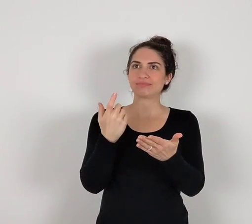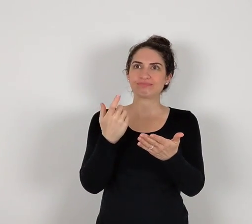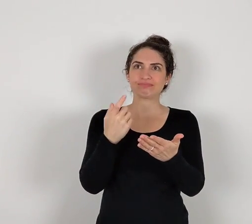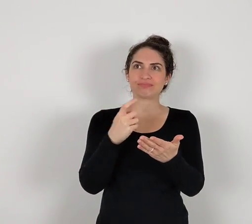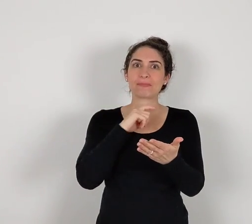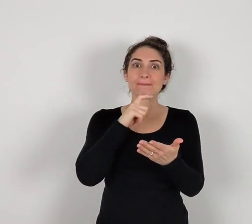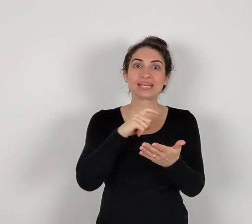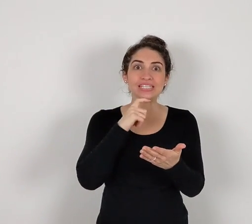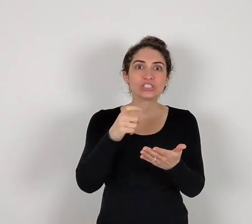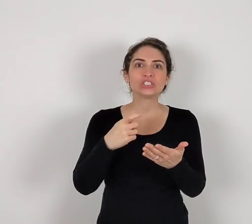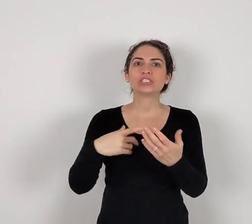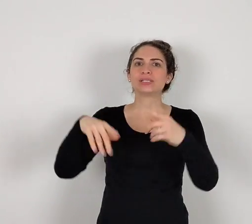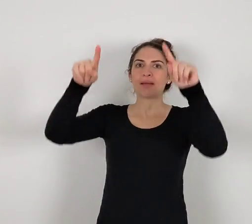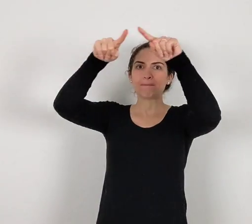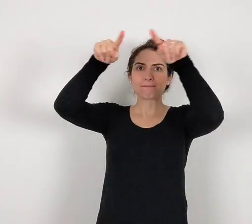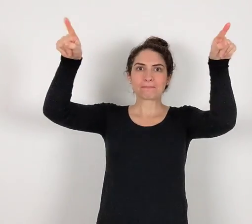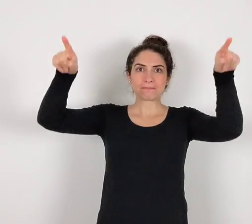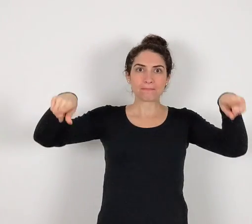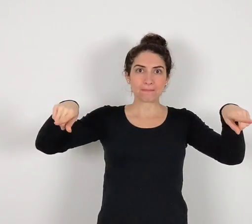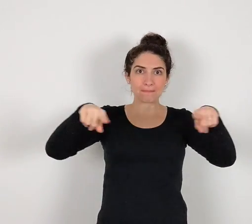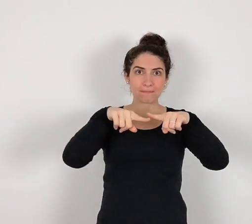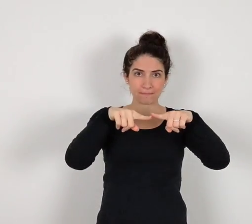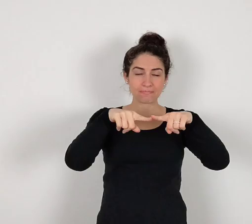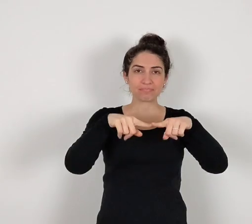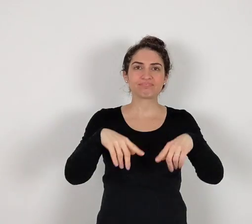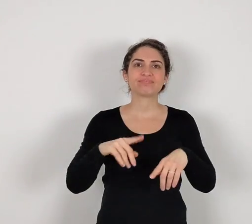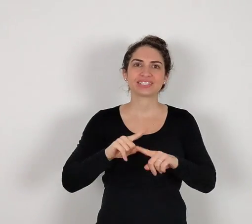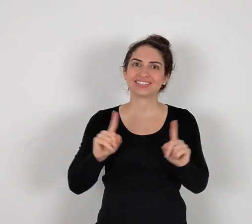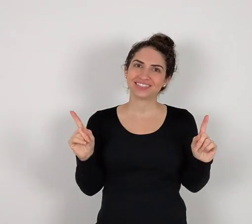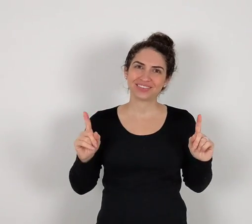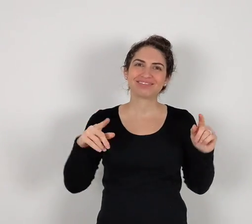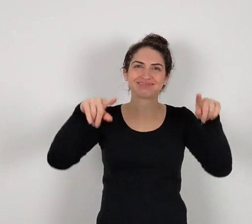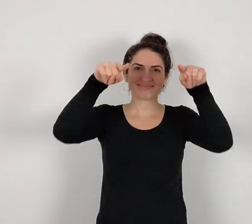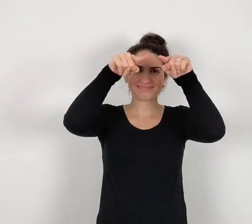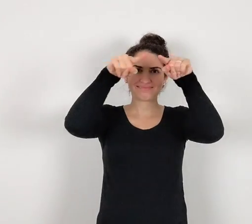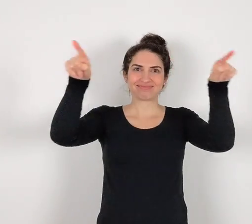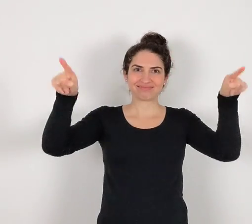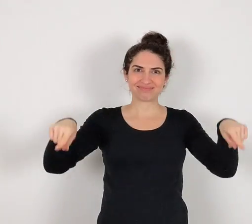something like metal, a sign up in the air,